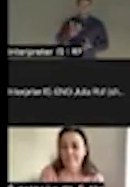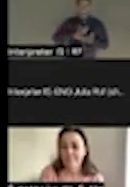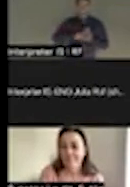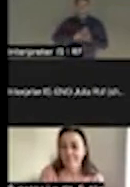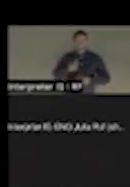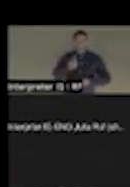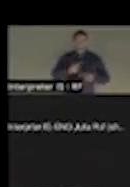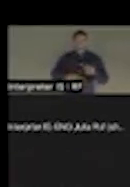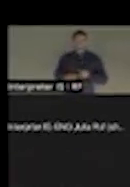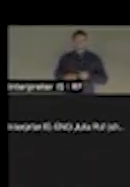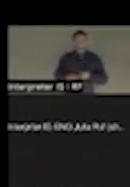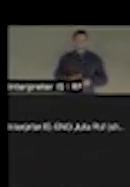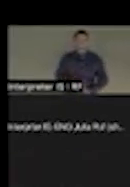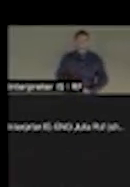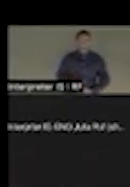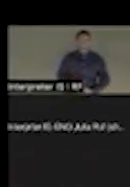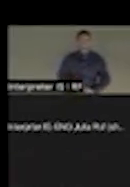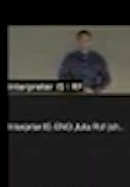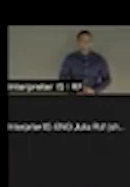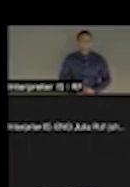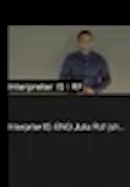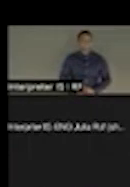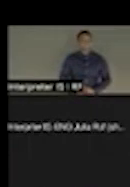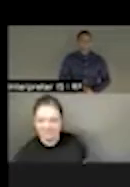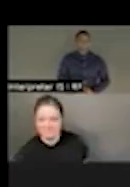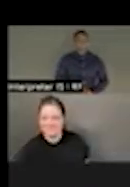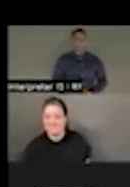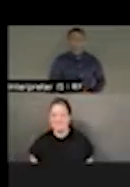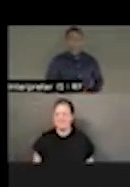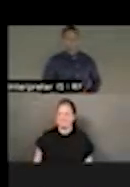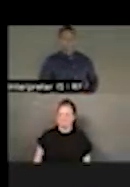Thank you very much, Susanna, and many thanks for organizing these updates.